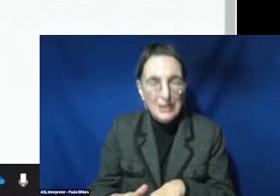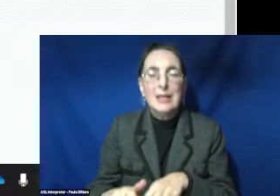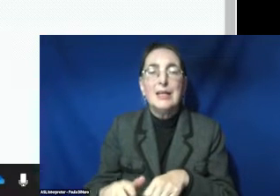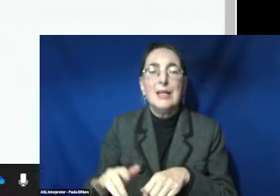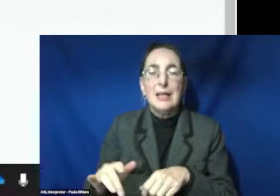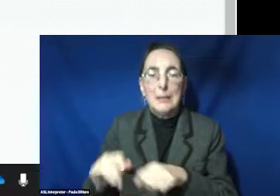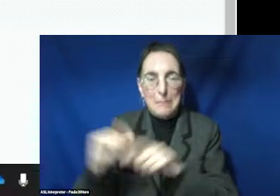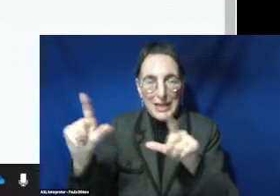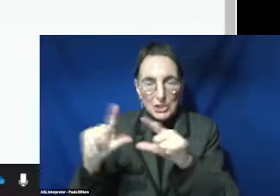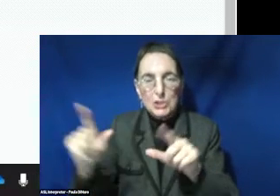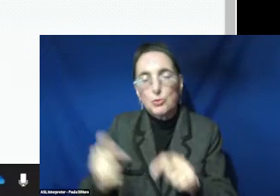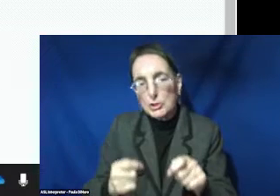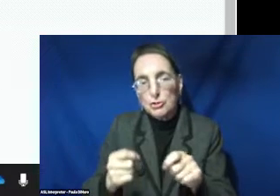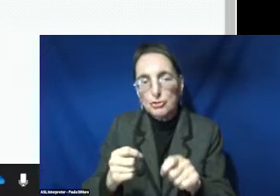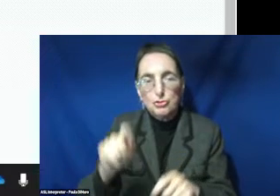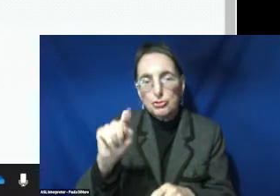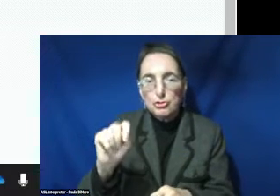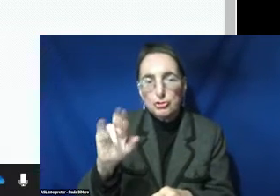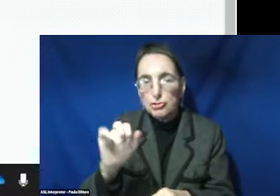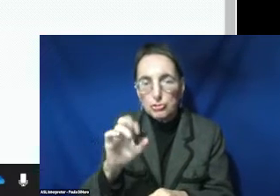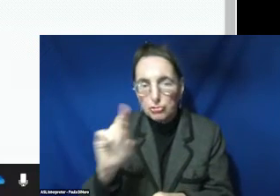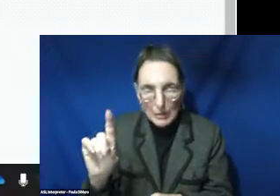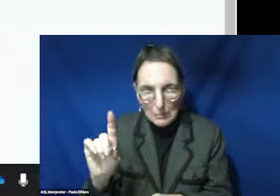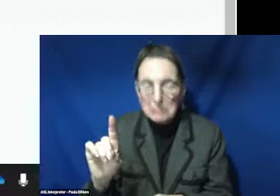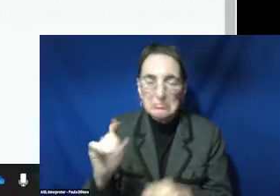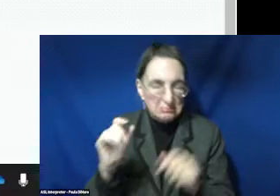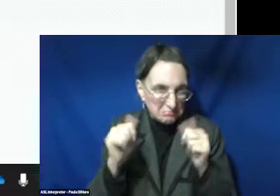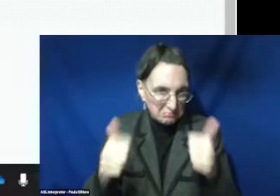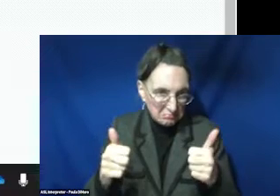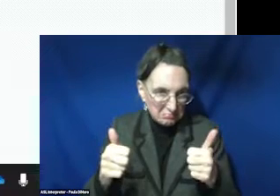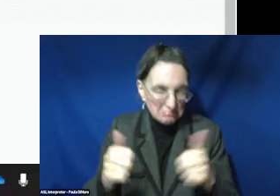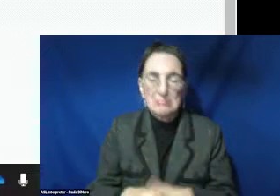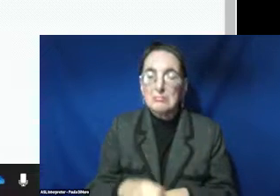Some problems with trimming I've seen is if you use a software that's not expected.